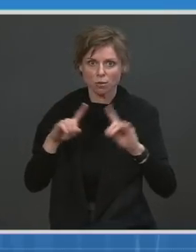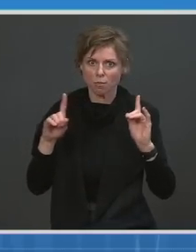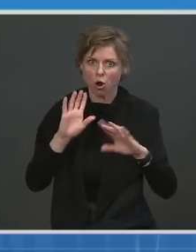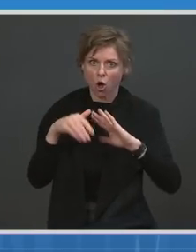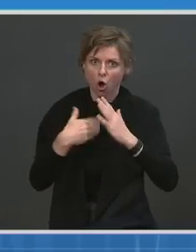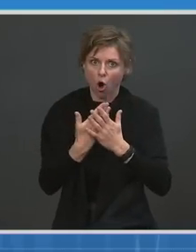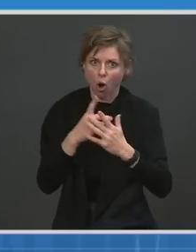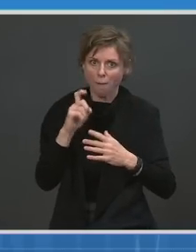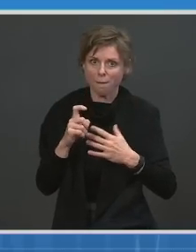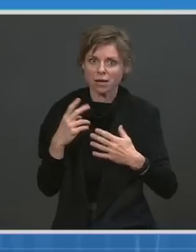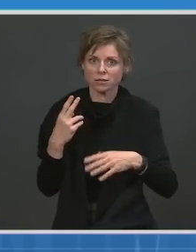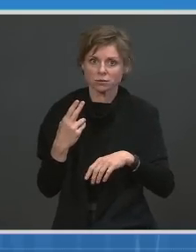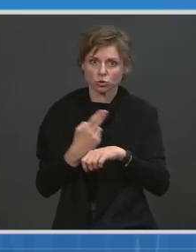through the American Rescue Plan.